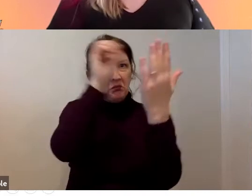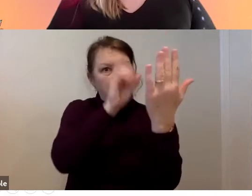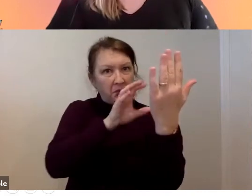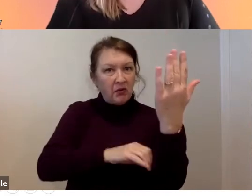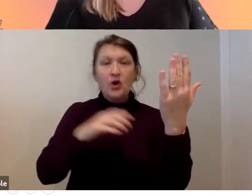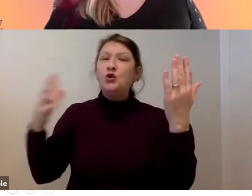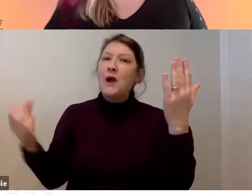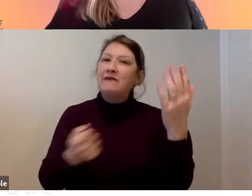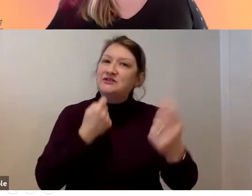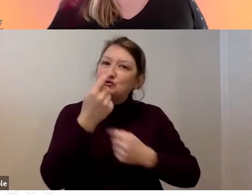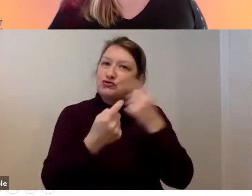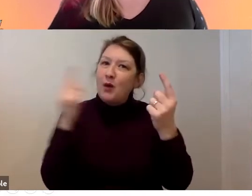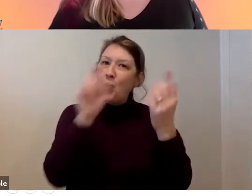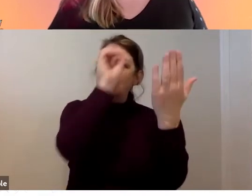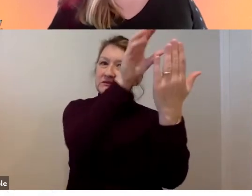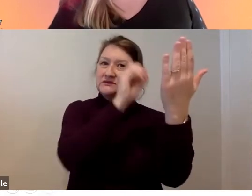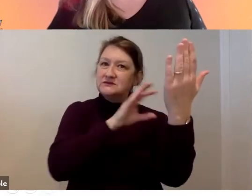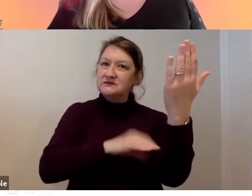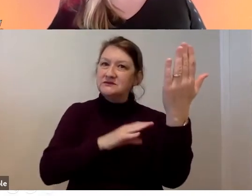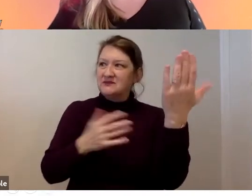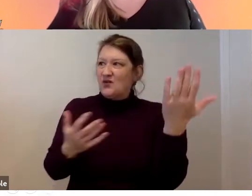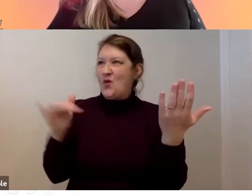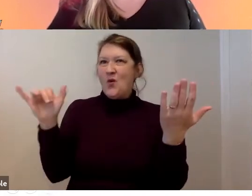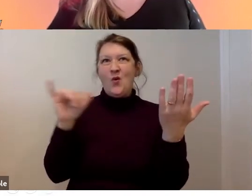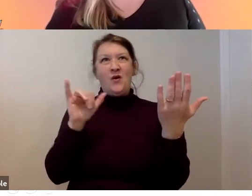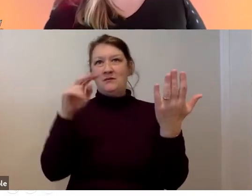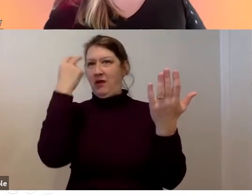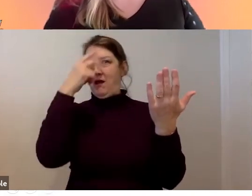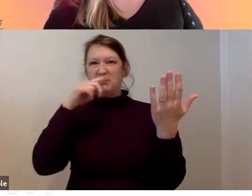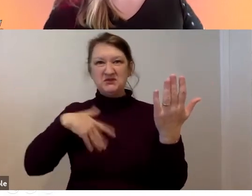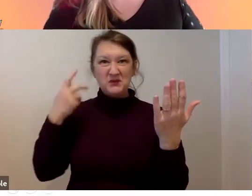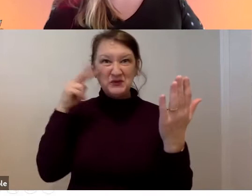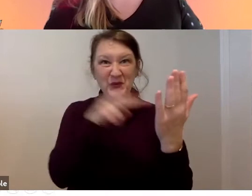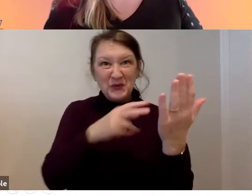there is no point. There is a very detailed description.